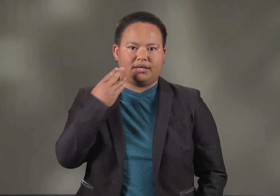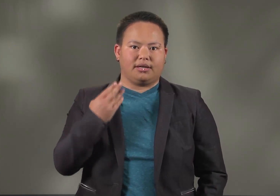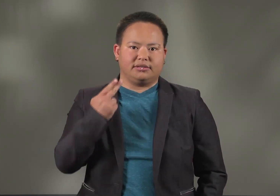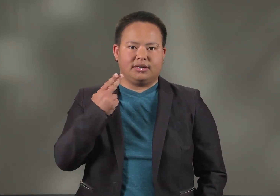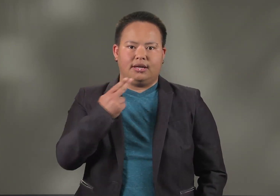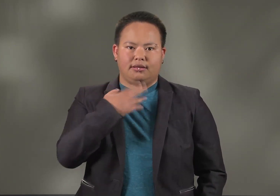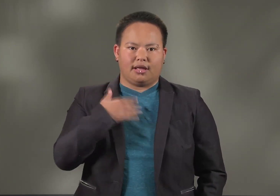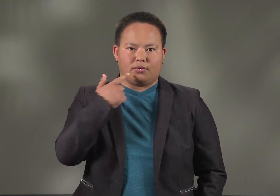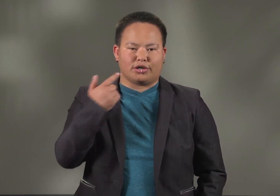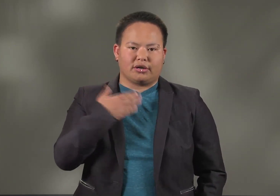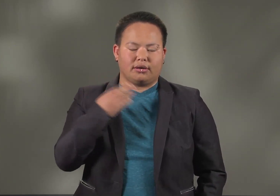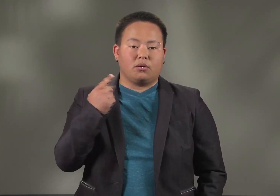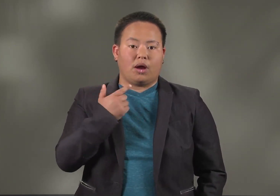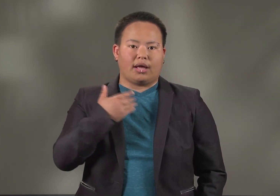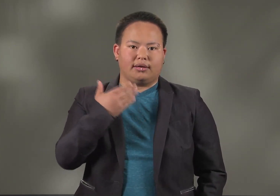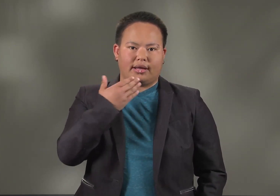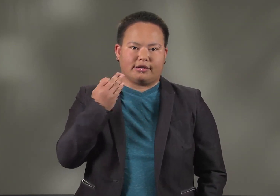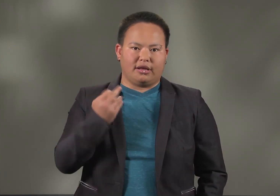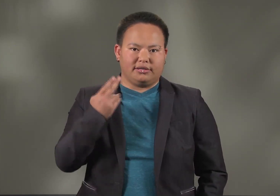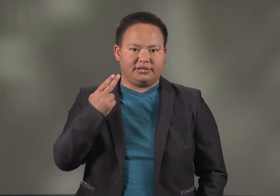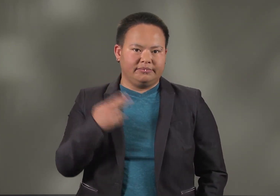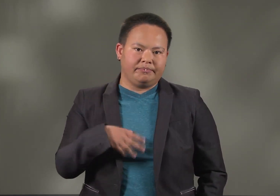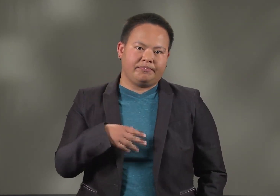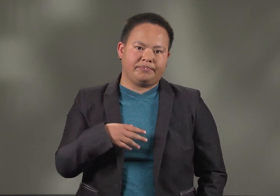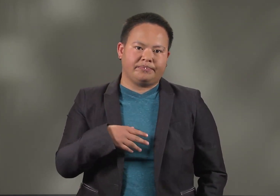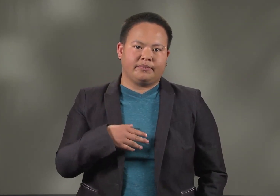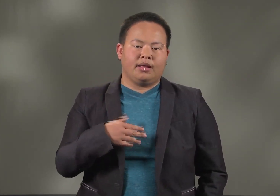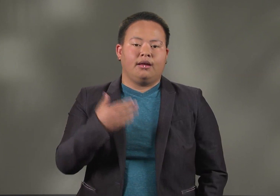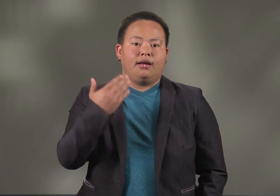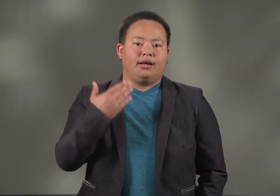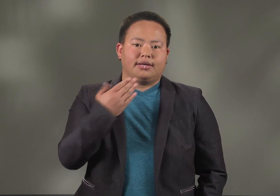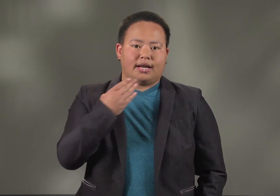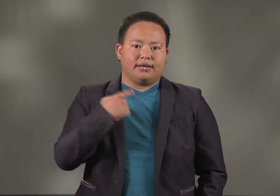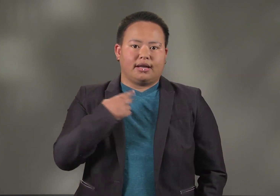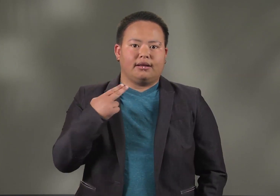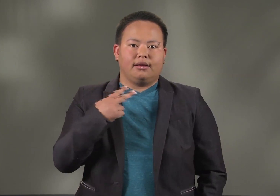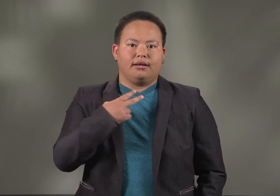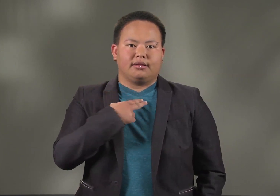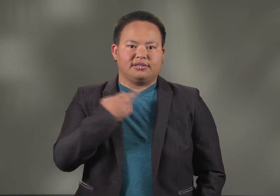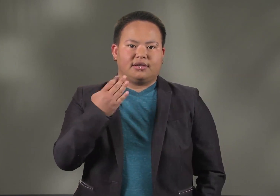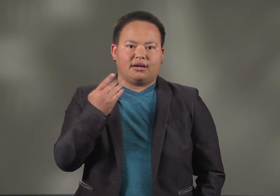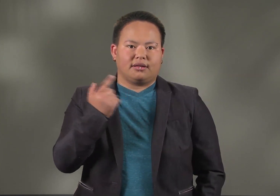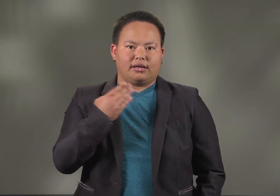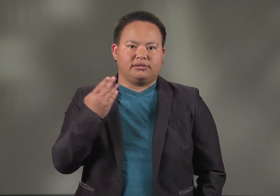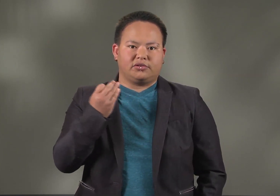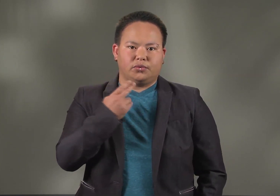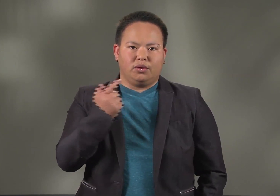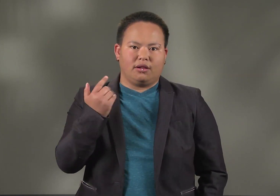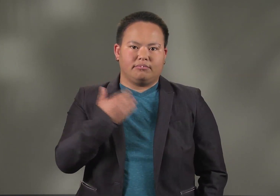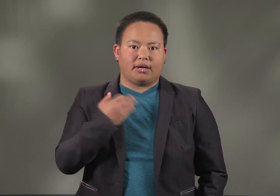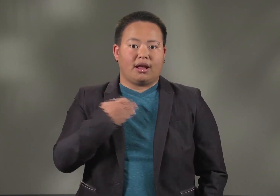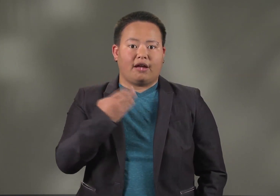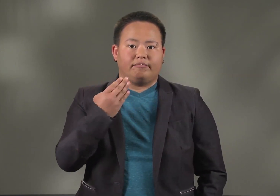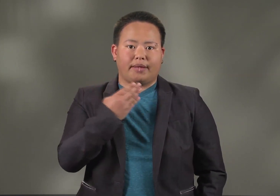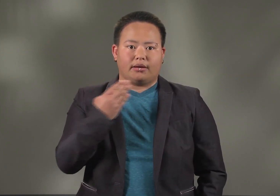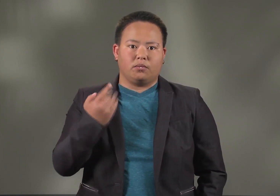because they were in quiet areas. Attending this online school might have been